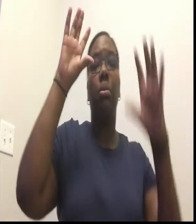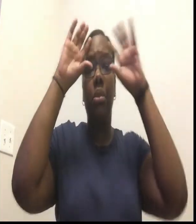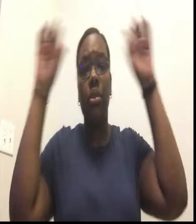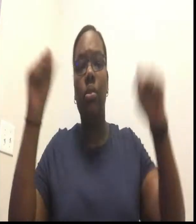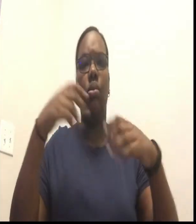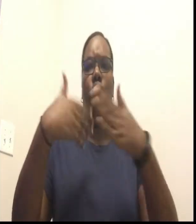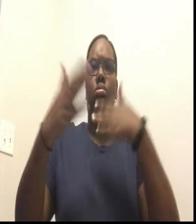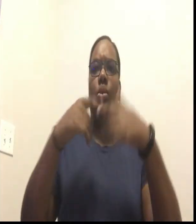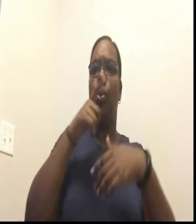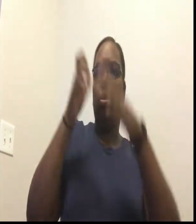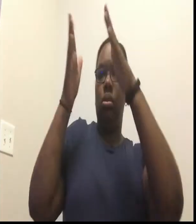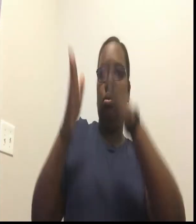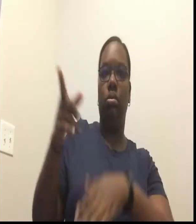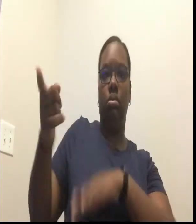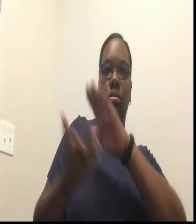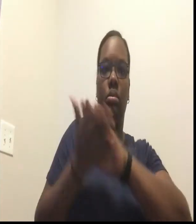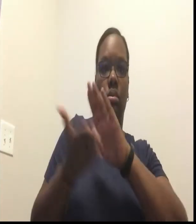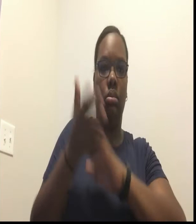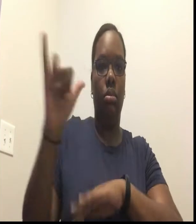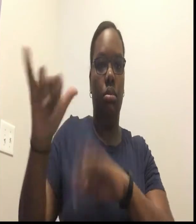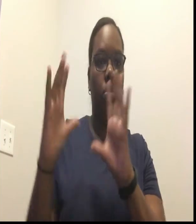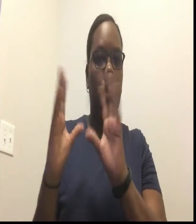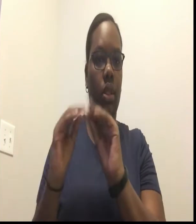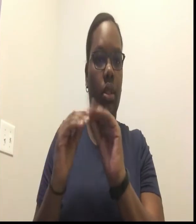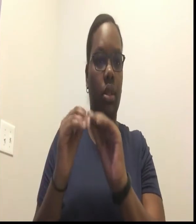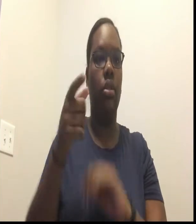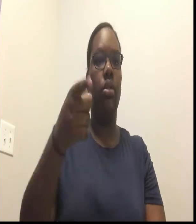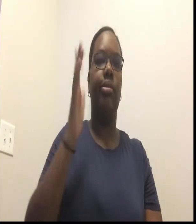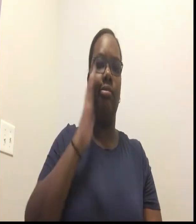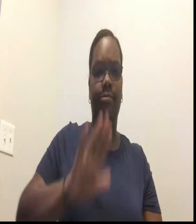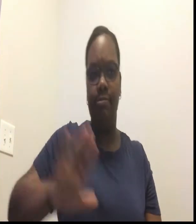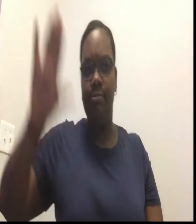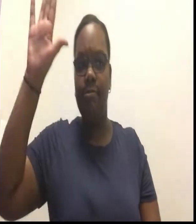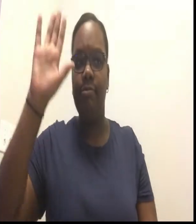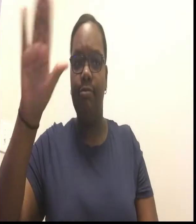chairperson, whether it's the president, whoever's running the meeting you will